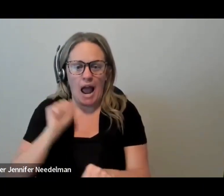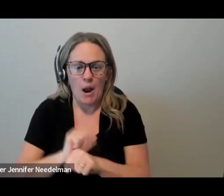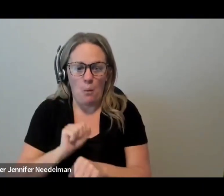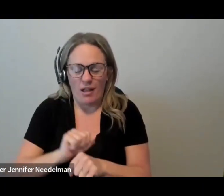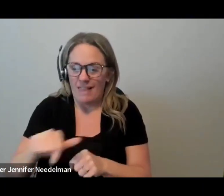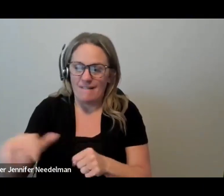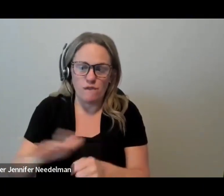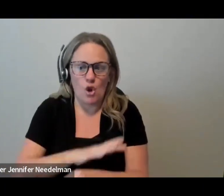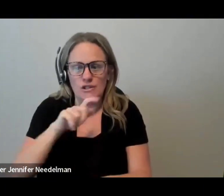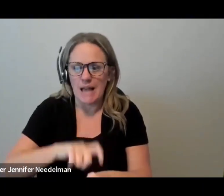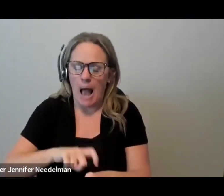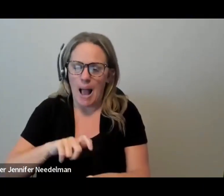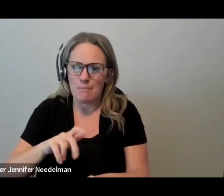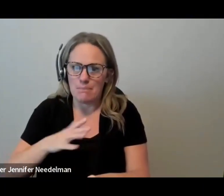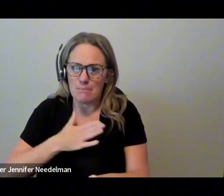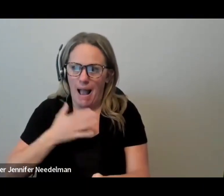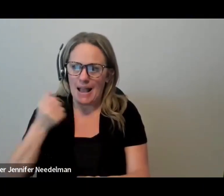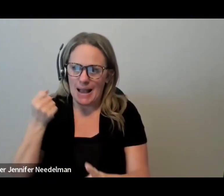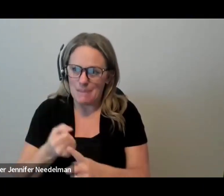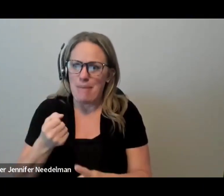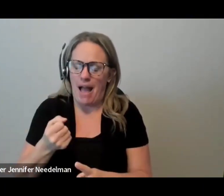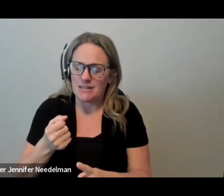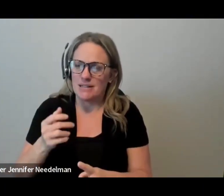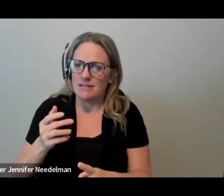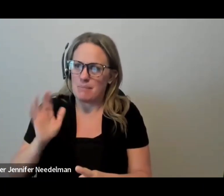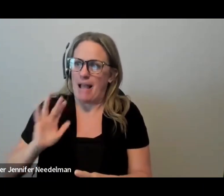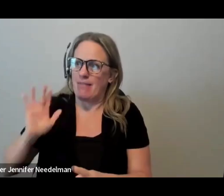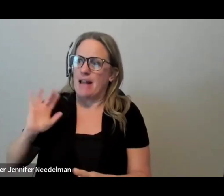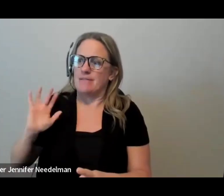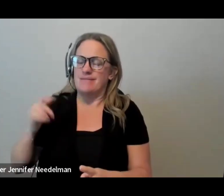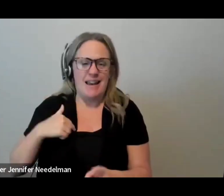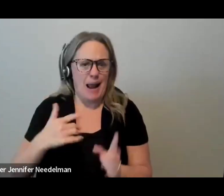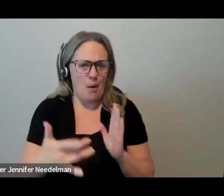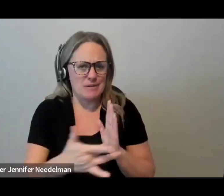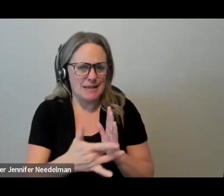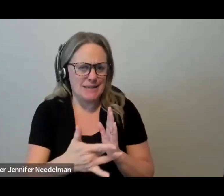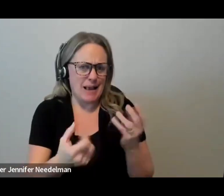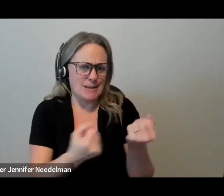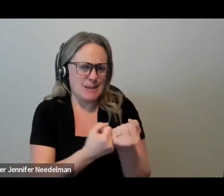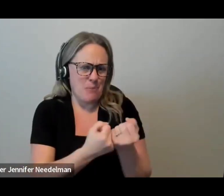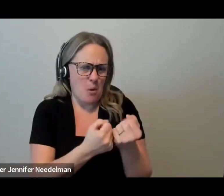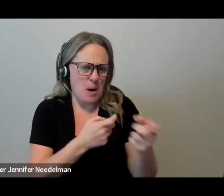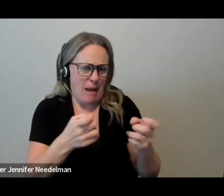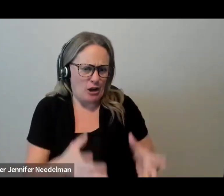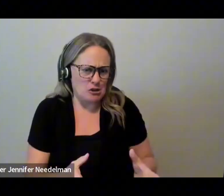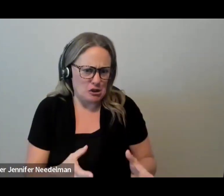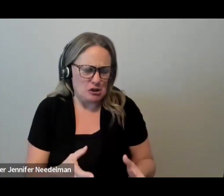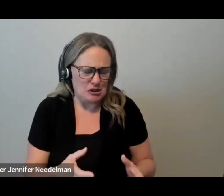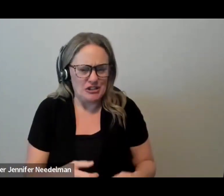I was having back then even. And, you know, and I was a tech support manager, but little did I know, like, just by helping with